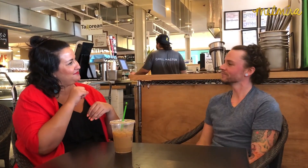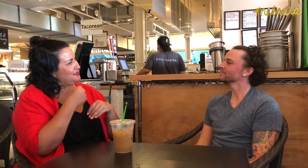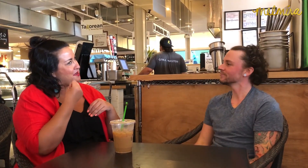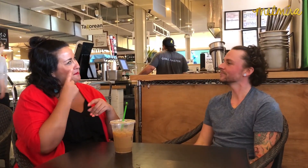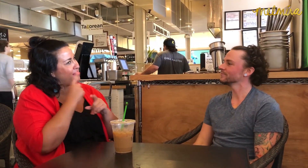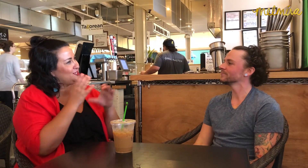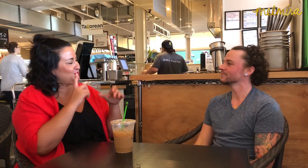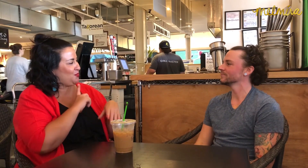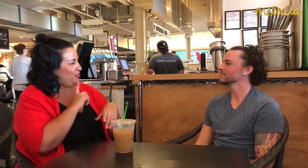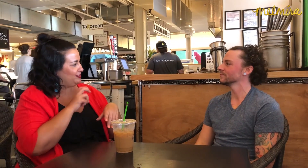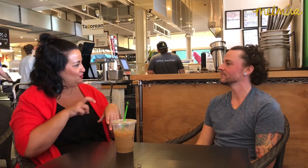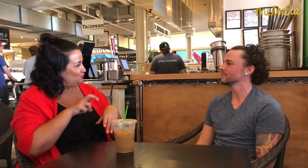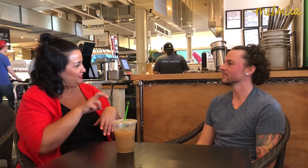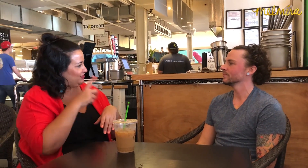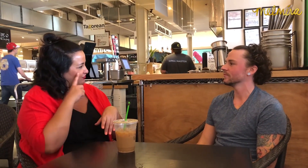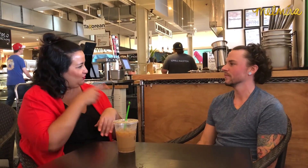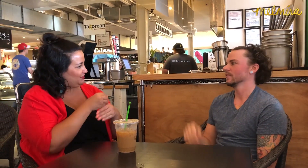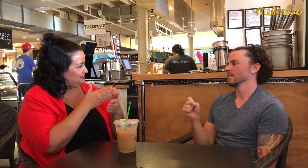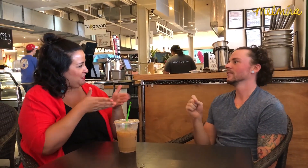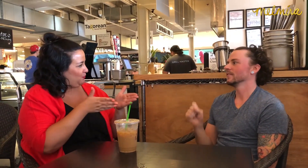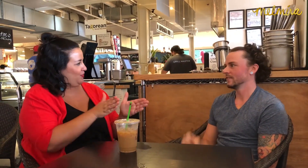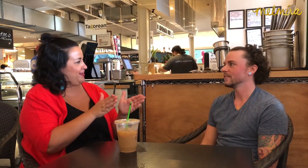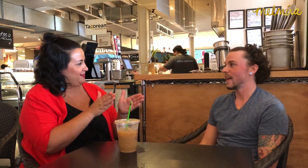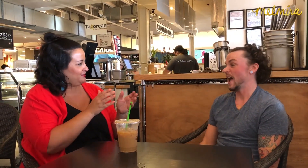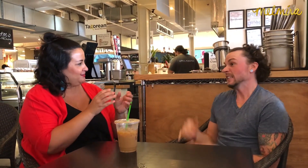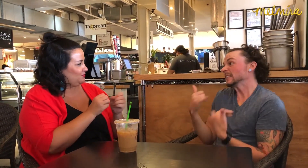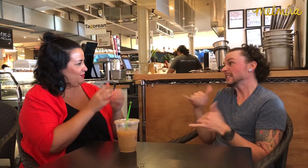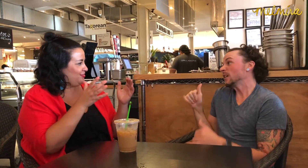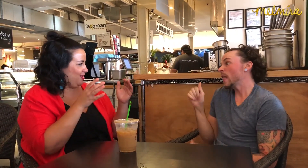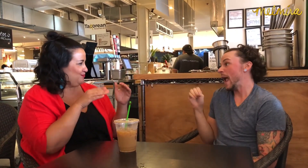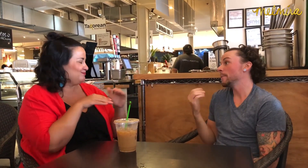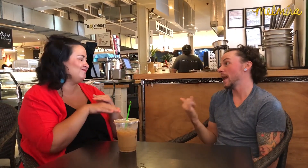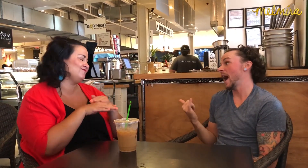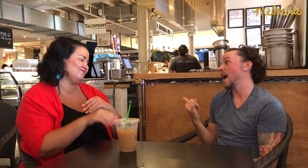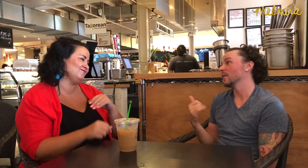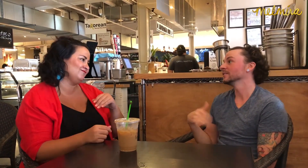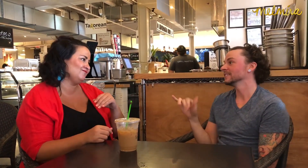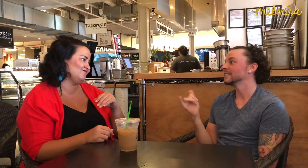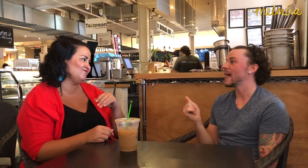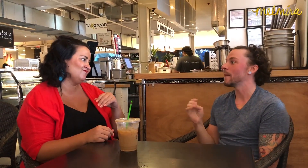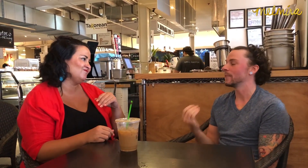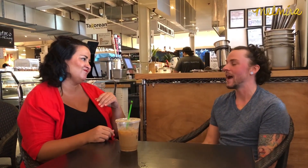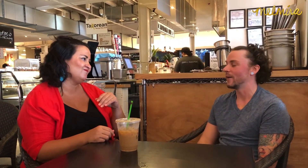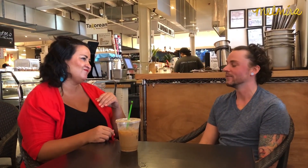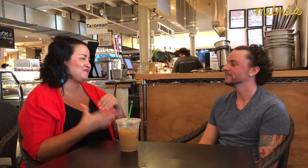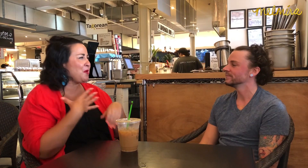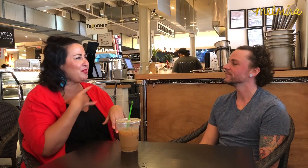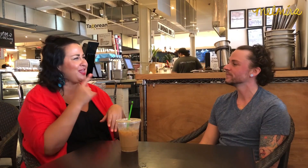I can imagine that being a lonely journey for you without access. It still is... it still is.